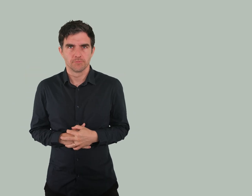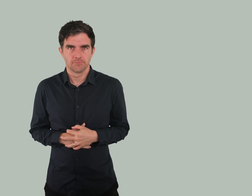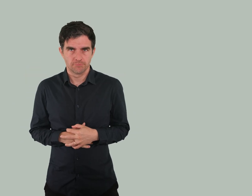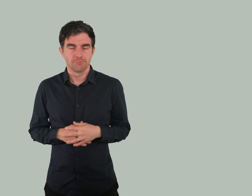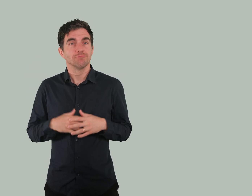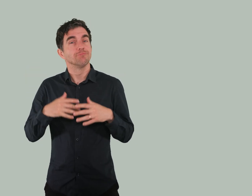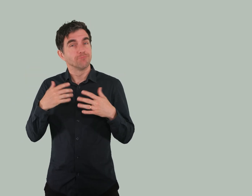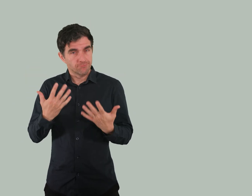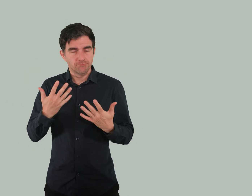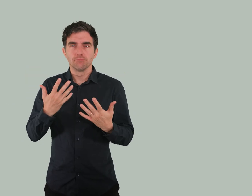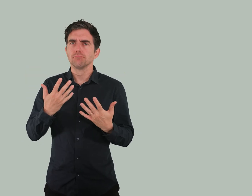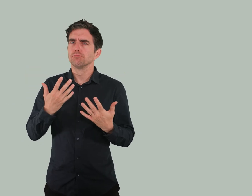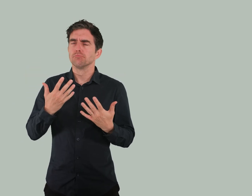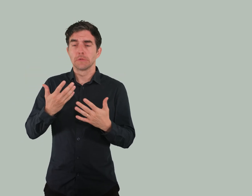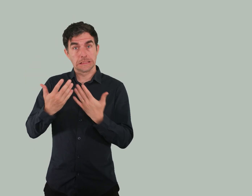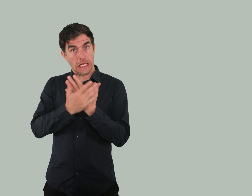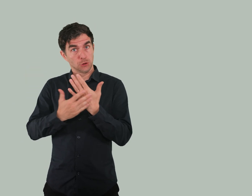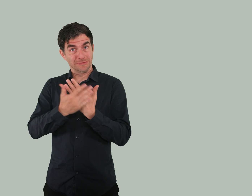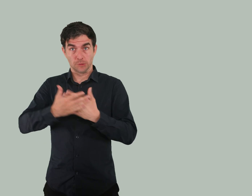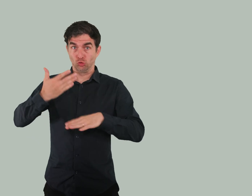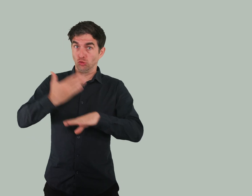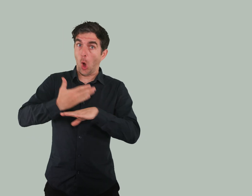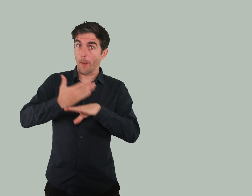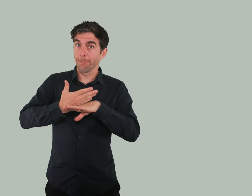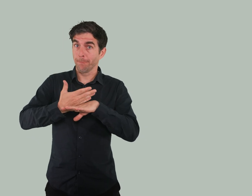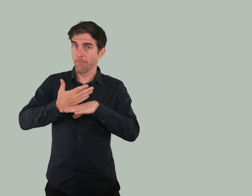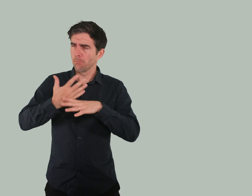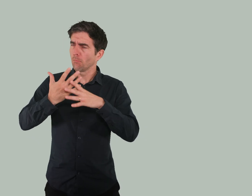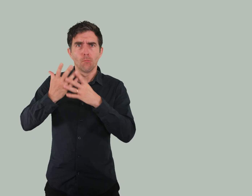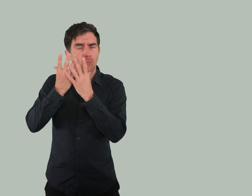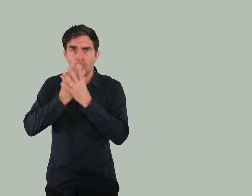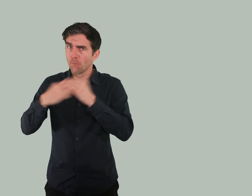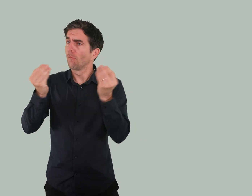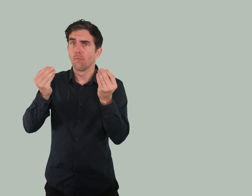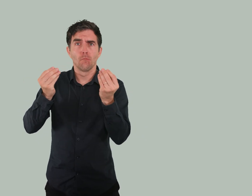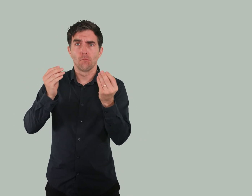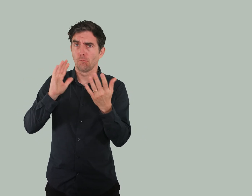244. What is often described as the decline of the Saturday job